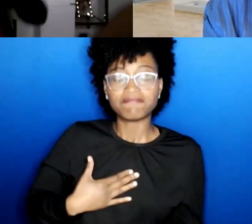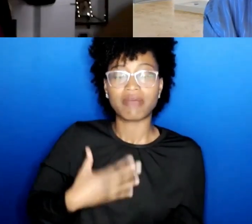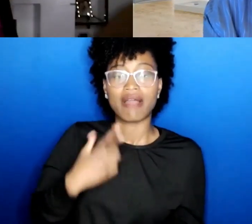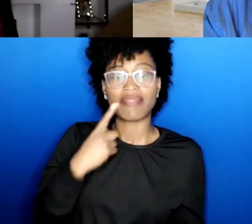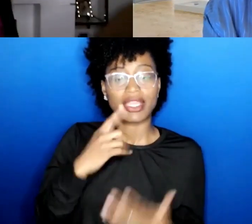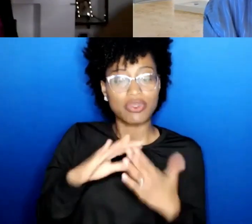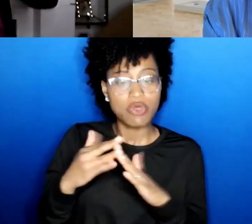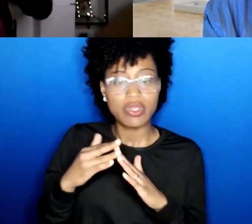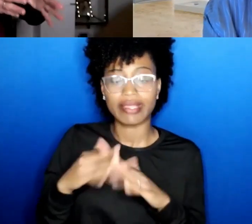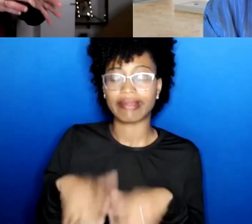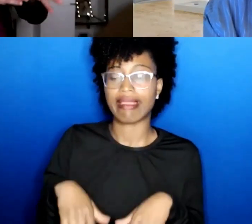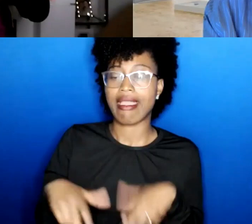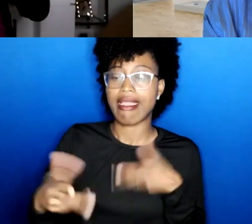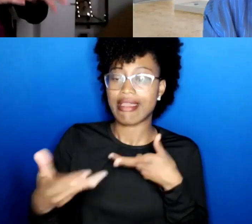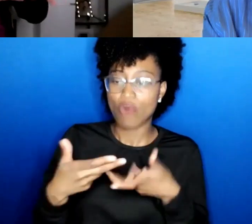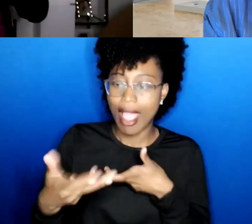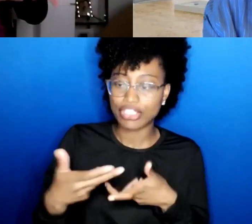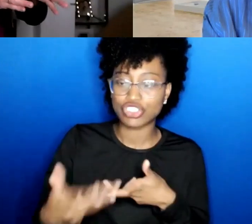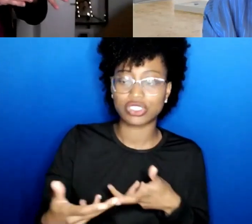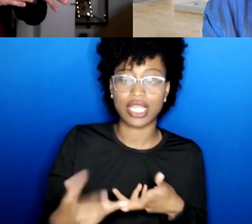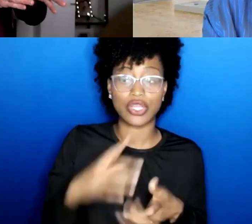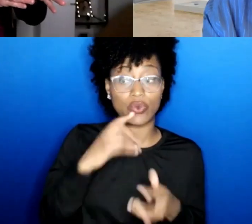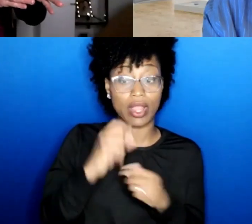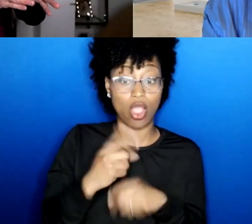just 06:27:54 one period of time called the annual